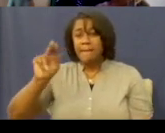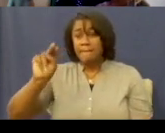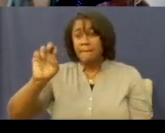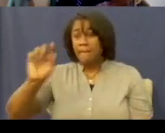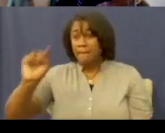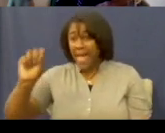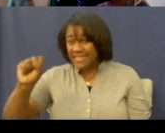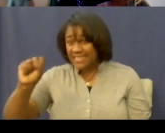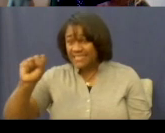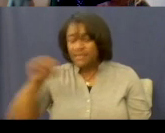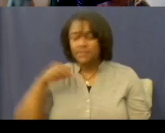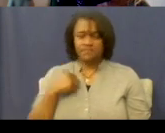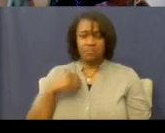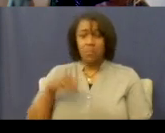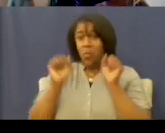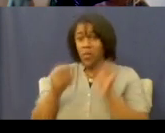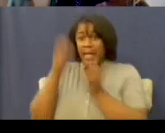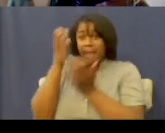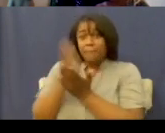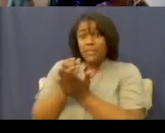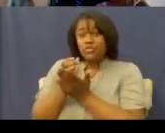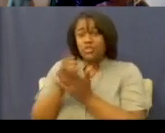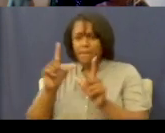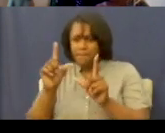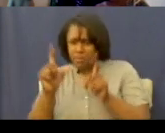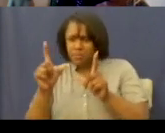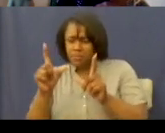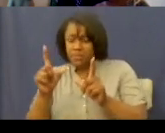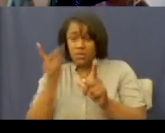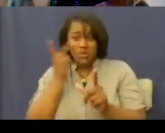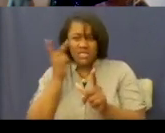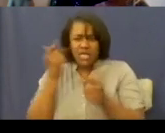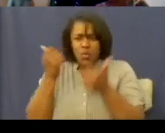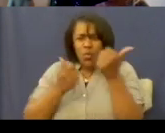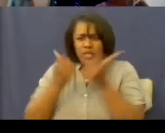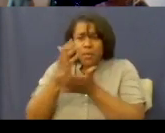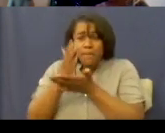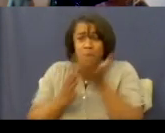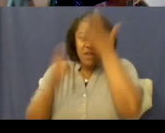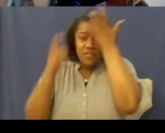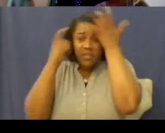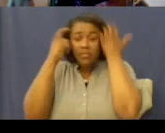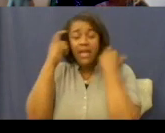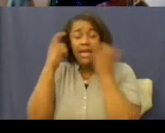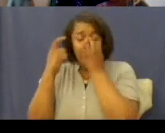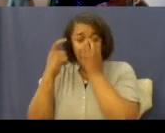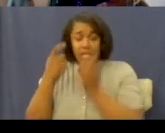a photograph that tells what part of the brain is using the food that we eat for energy.